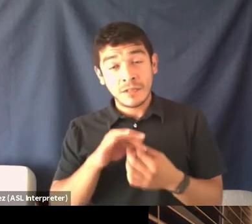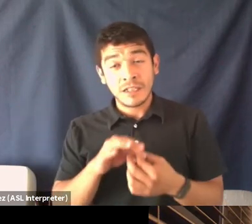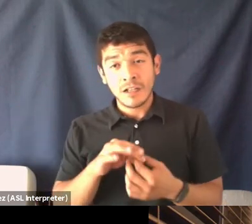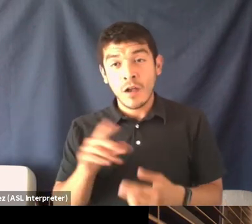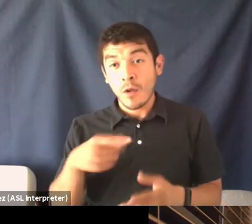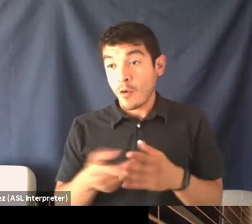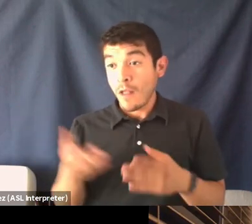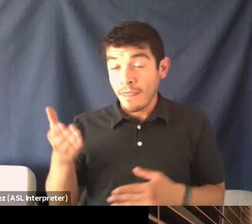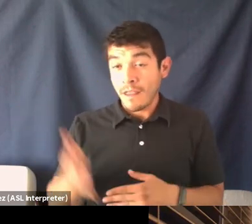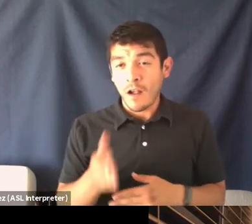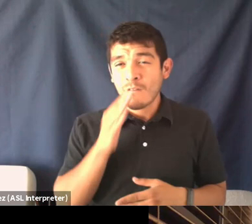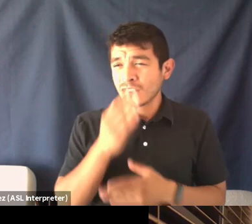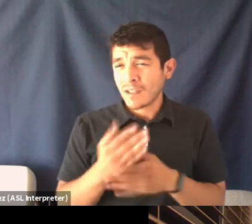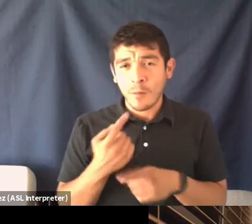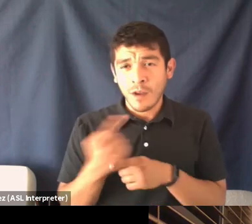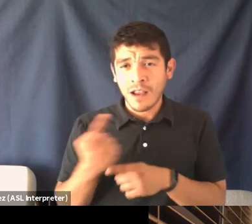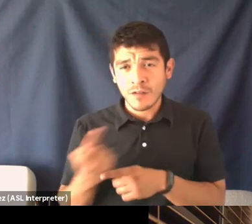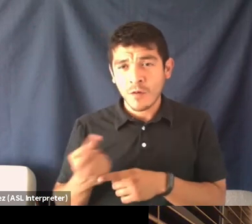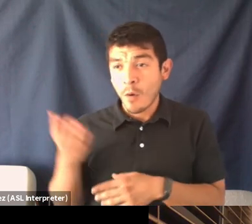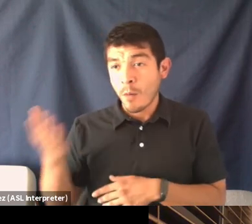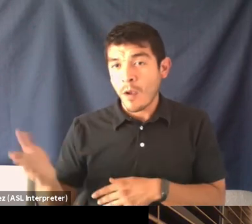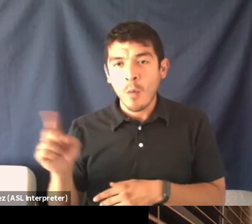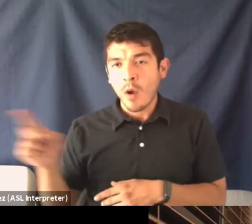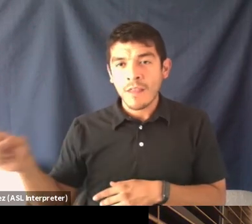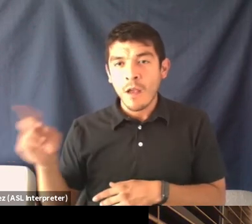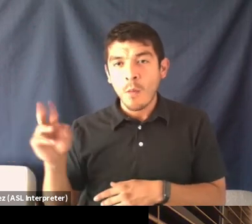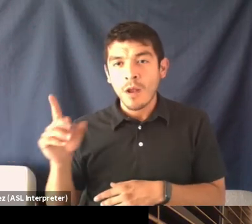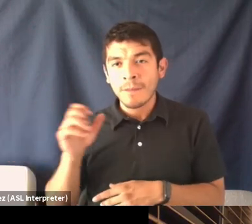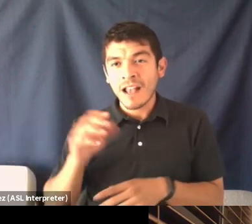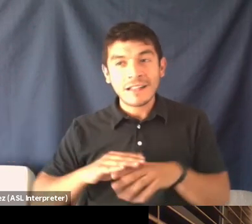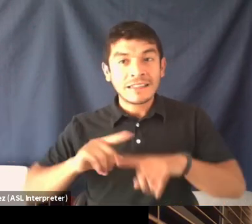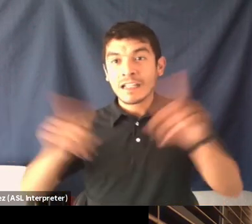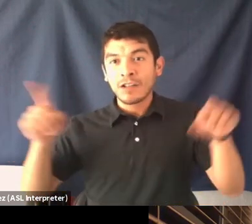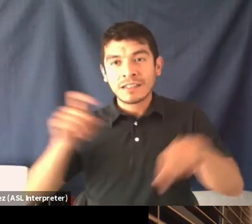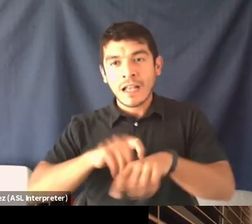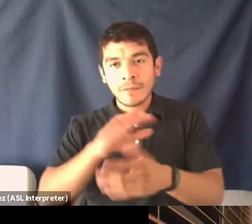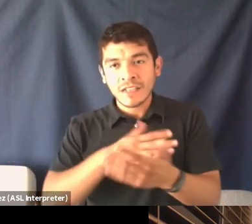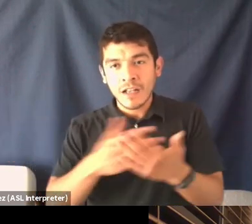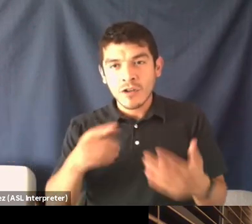or sometimes weeks that would go by where they weren't really, they'd be on different time schedules. She'd be playing pickleball.